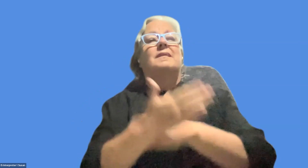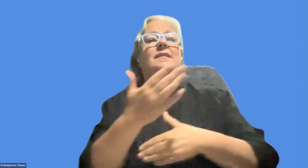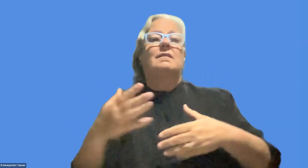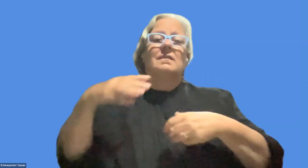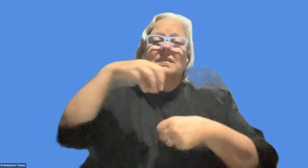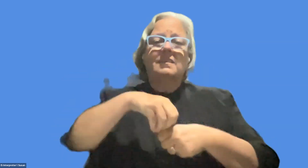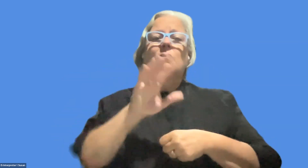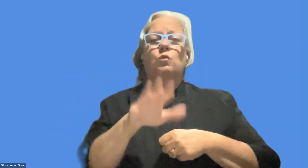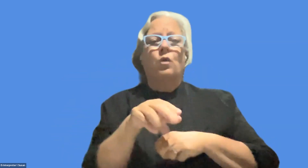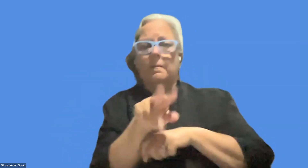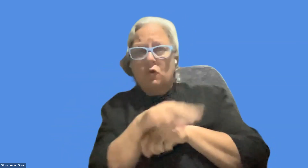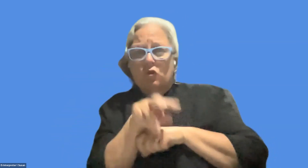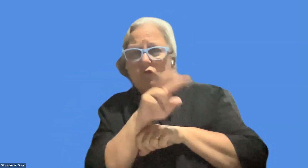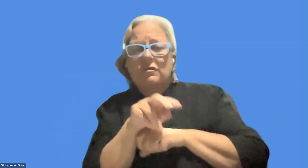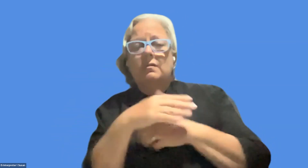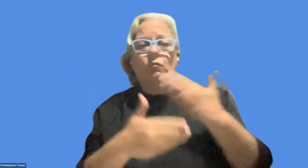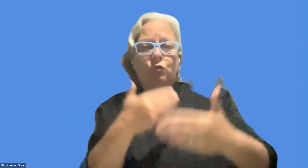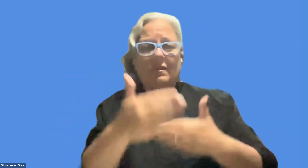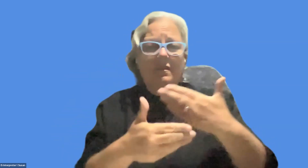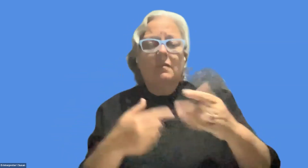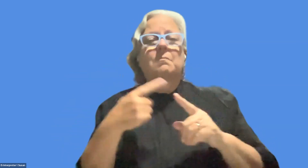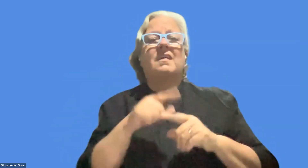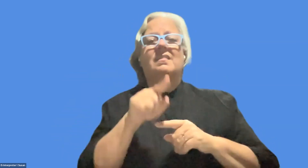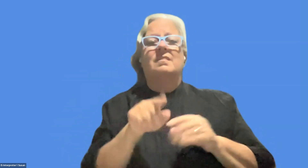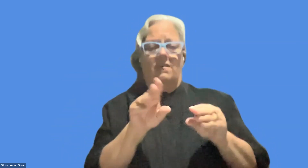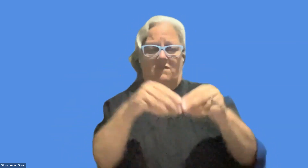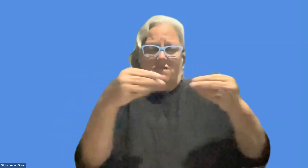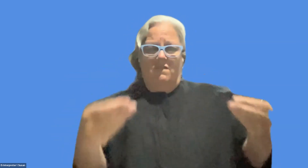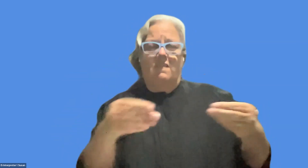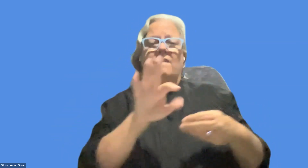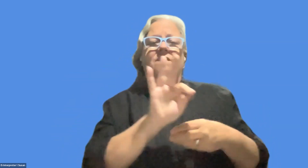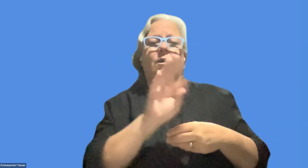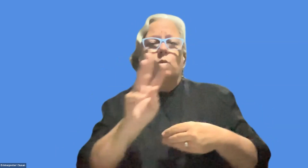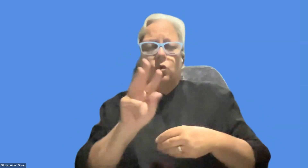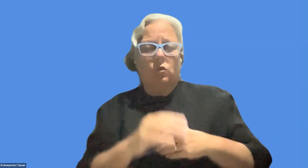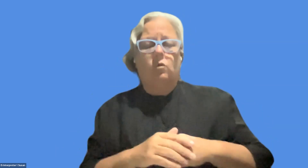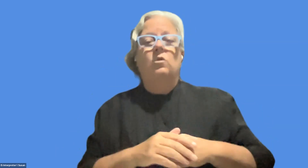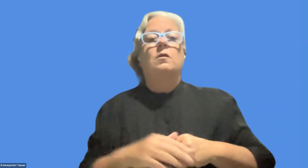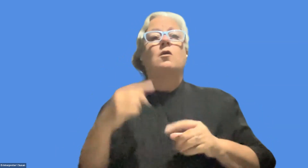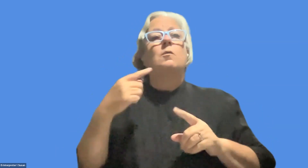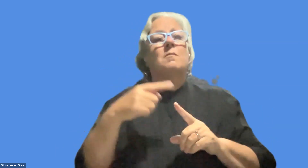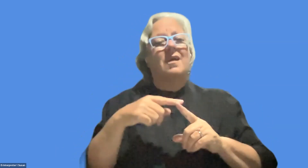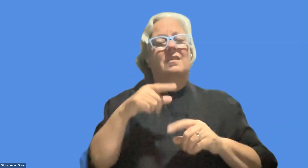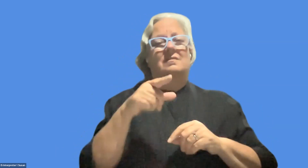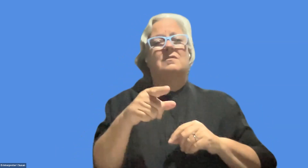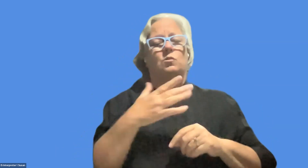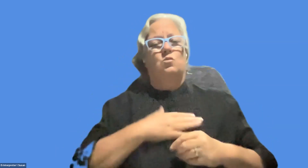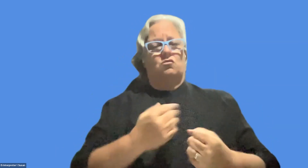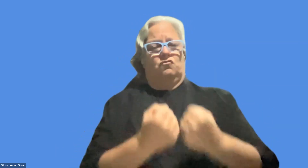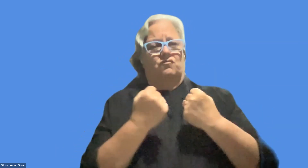data that we need and for what purposes, embedding disability inclusion firmly into monitoring processes and frameworks. And,